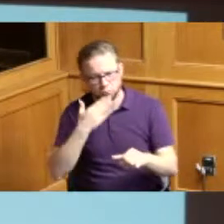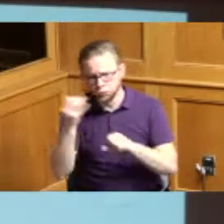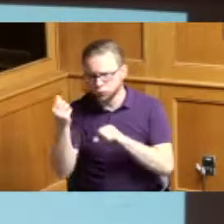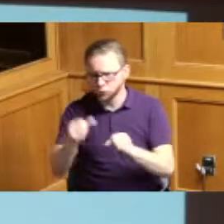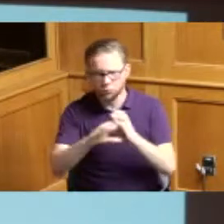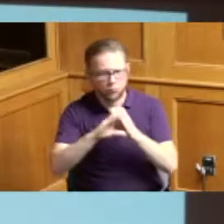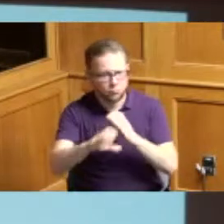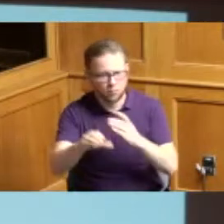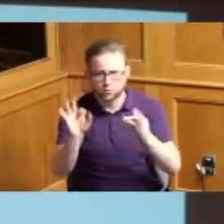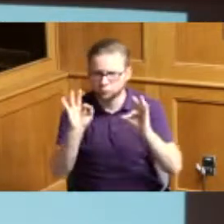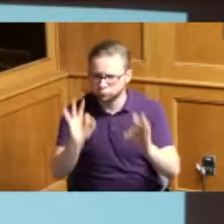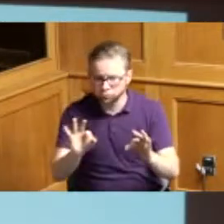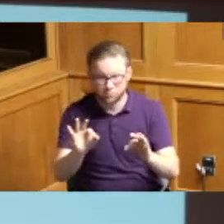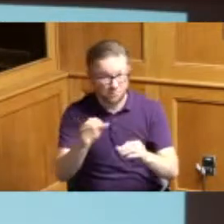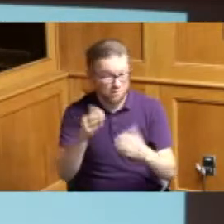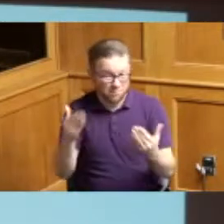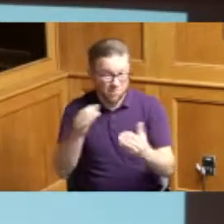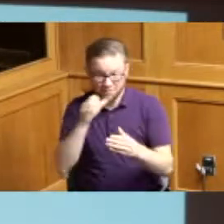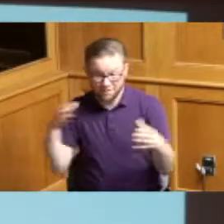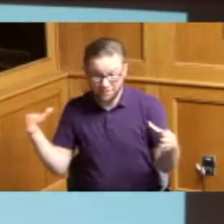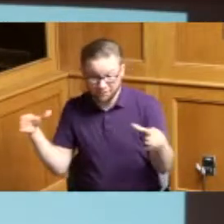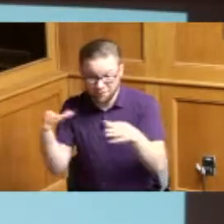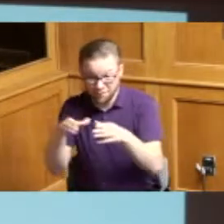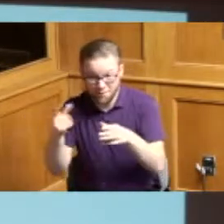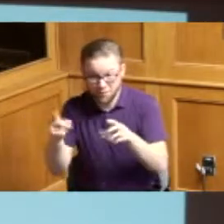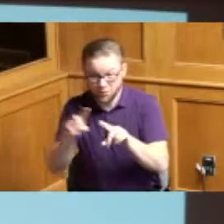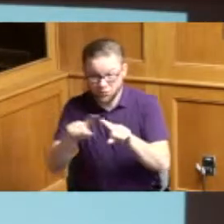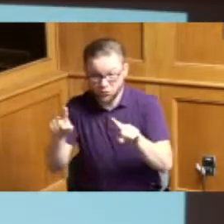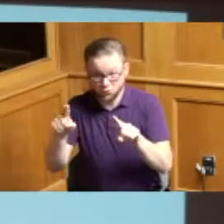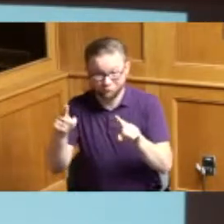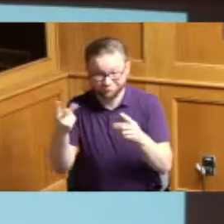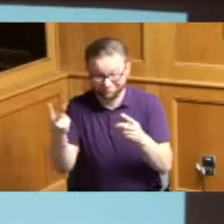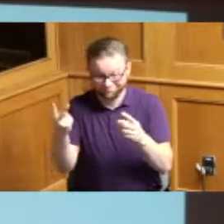is not a combined server system there will be some level of infiltration and inflow that will